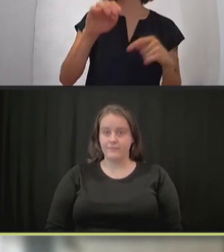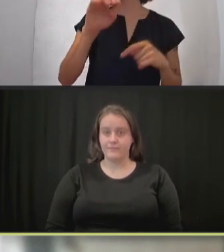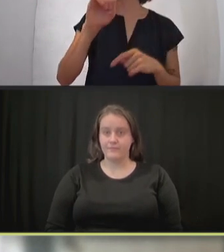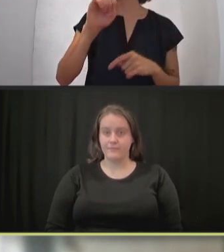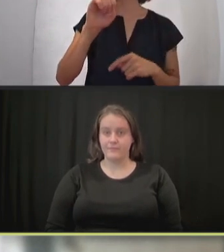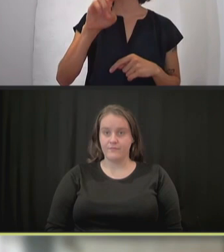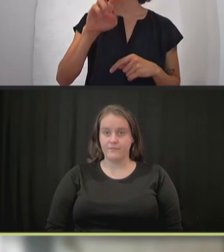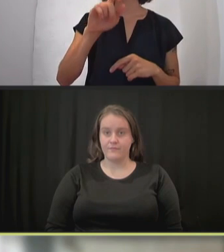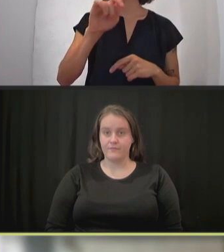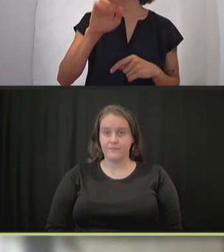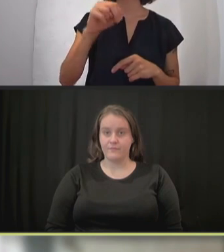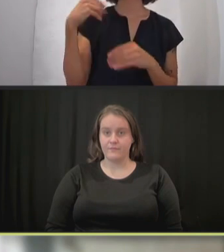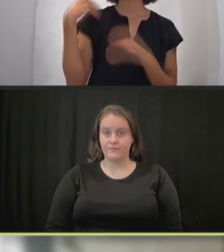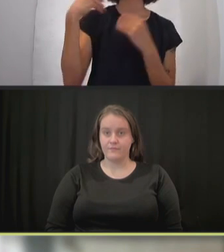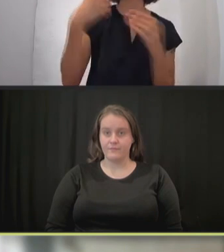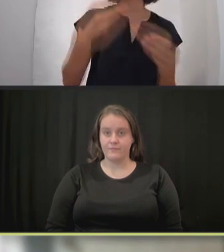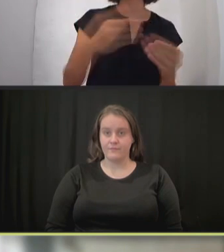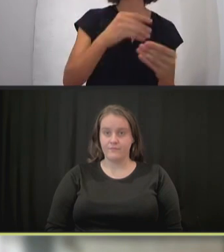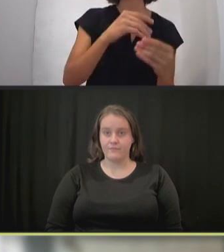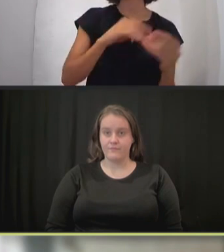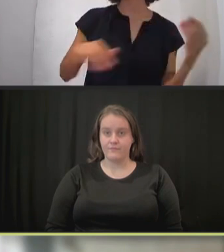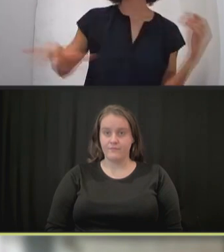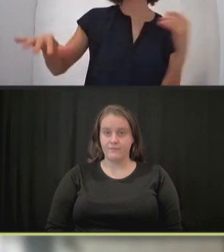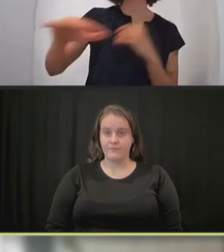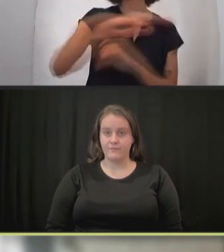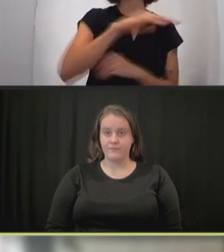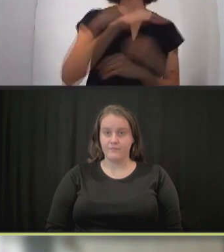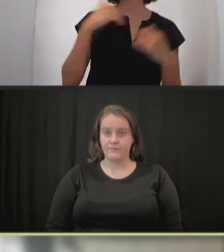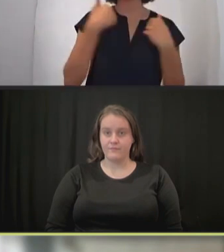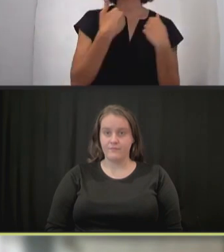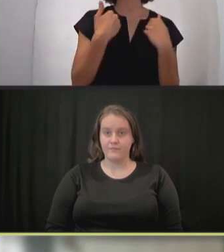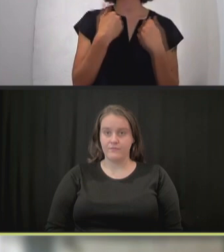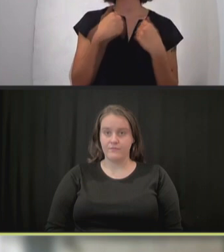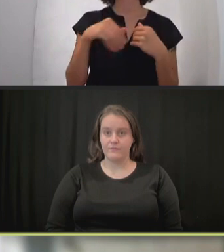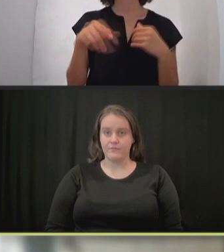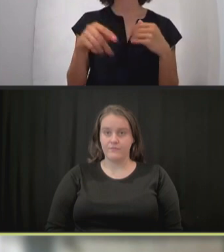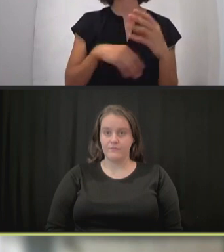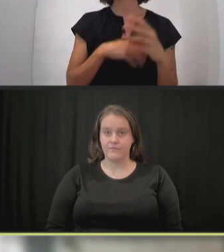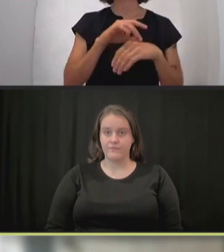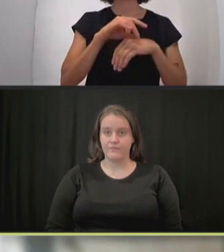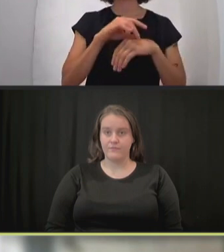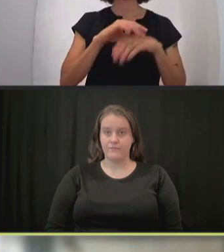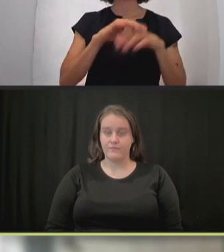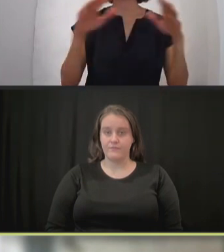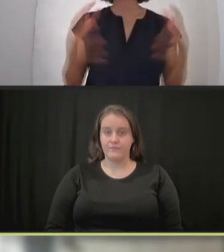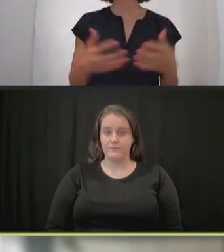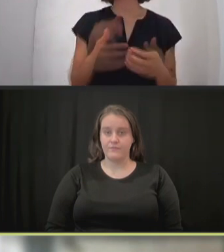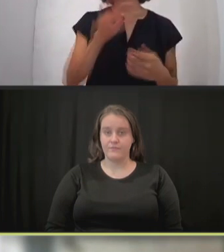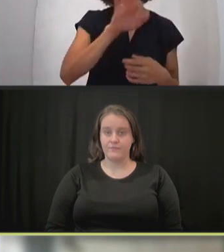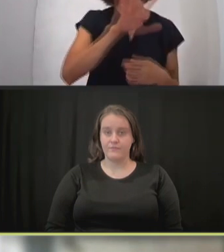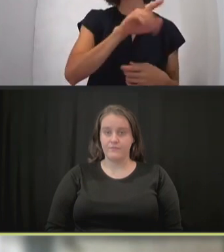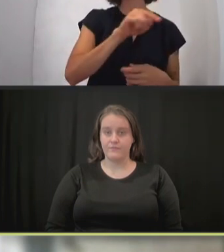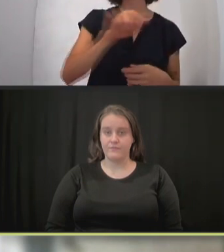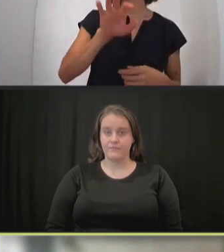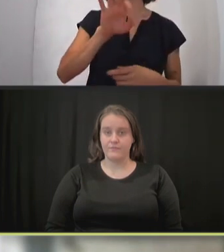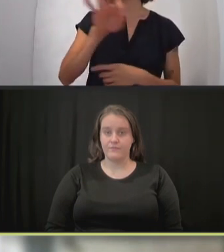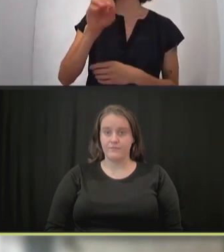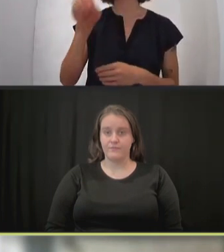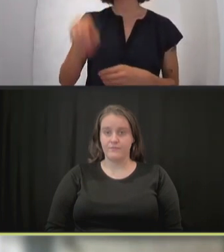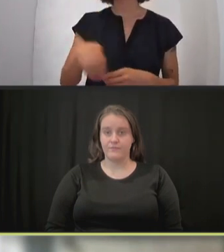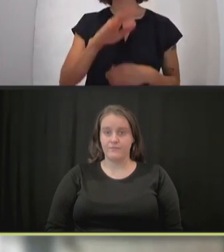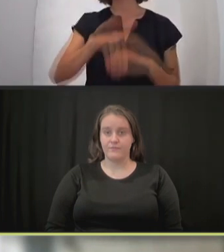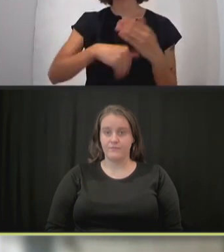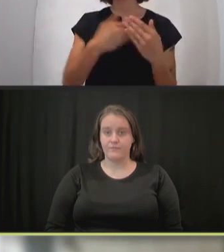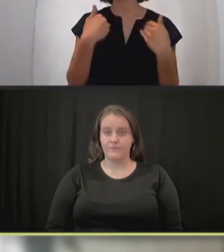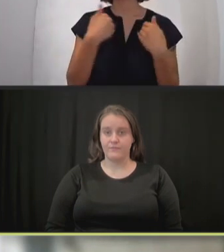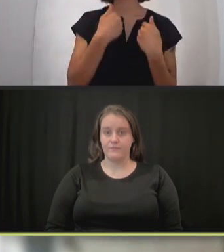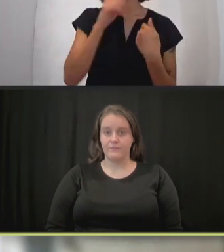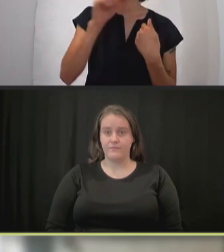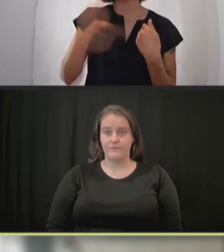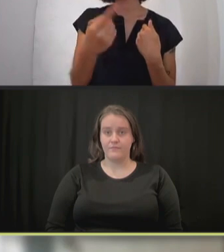on Earth, approximately 95 to 99 percent of all species on Earth only have innate immunity. So,